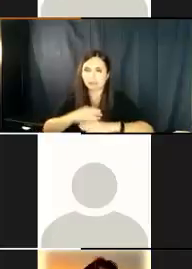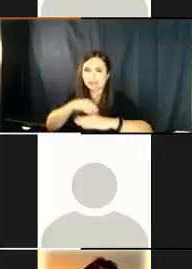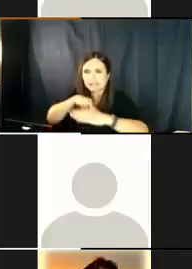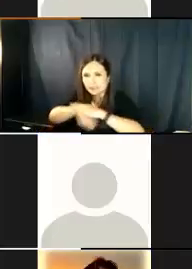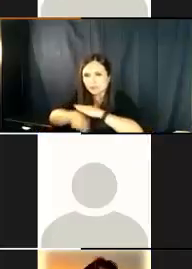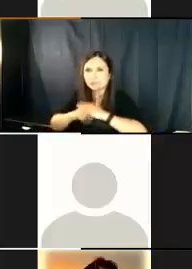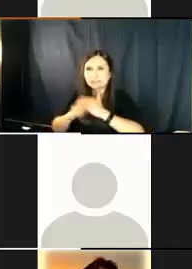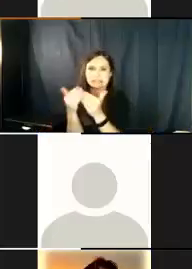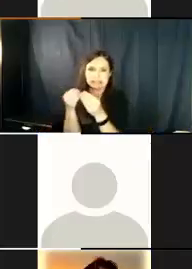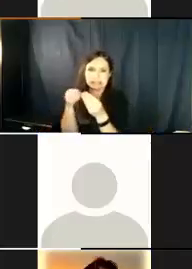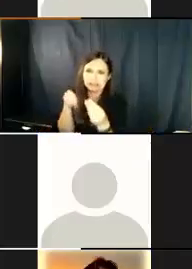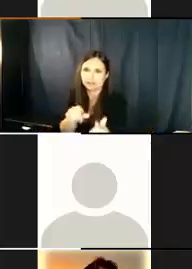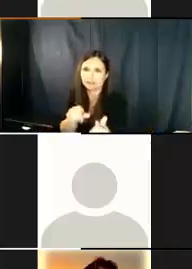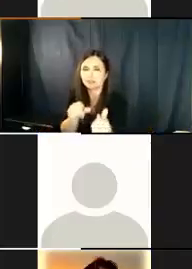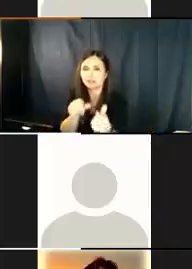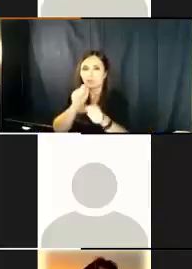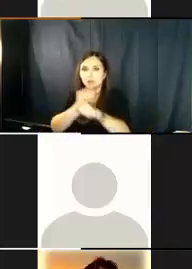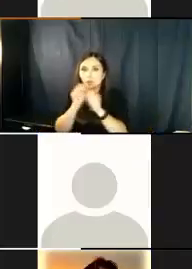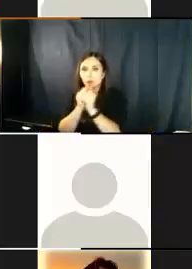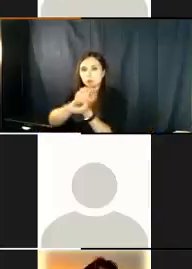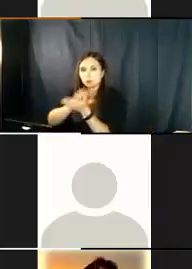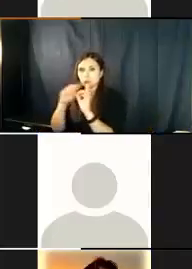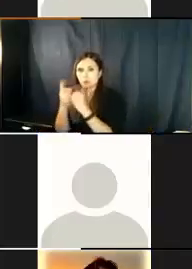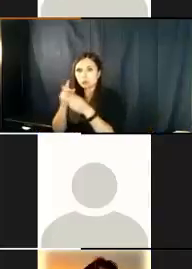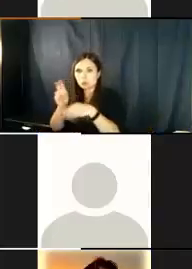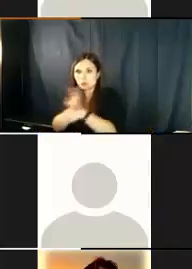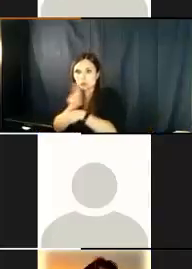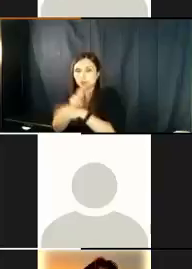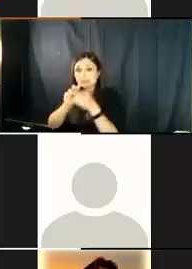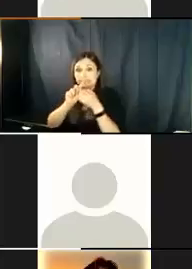Often times when I'm working with school districts who are using our digital curriculum or logging